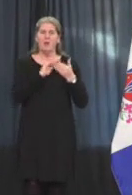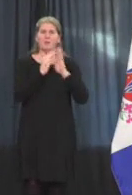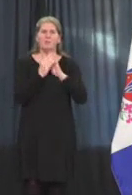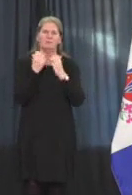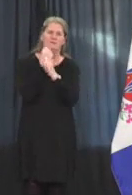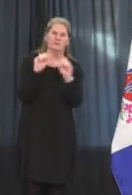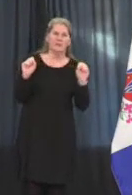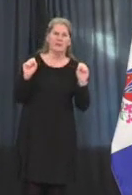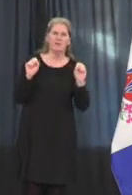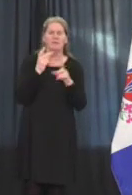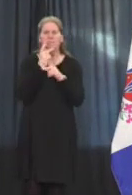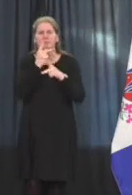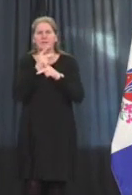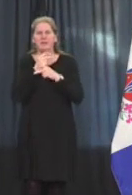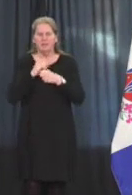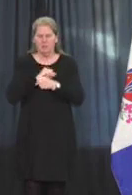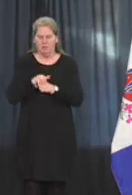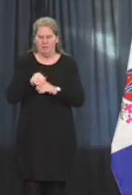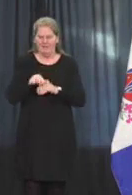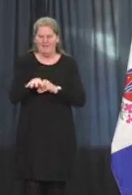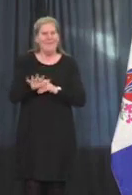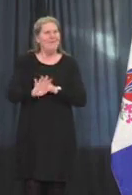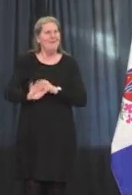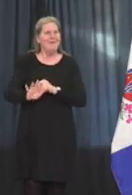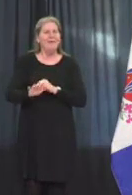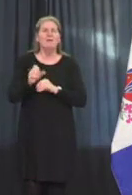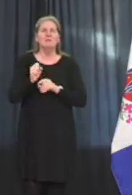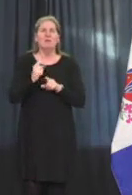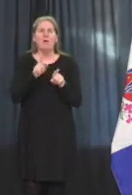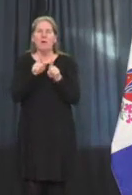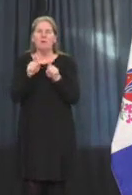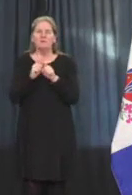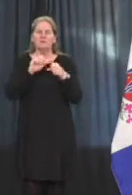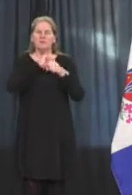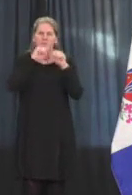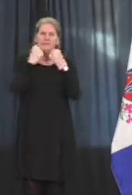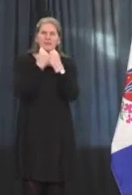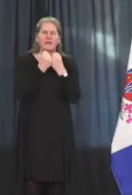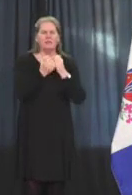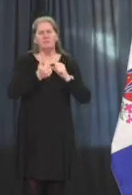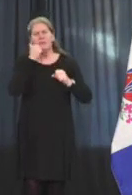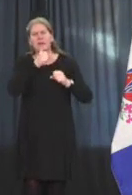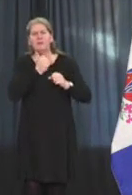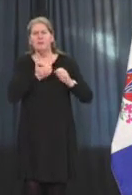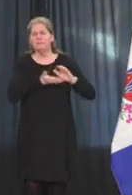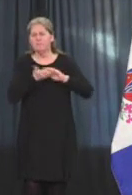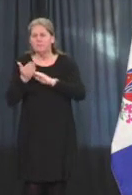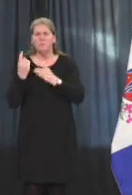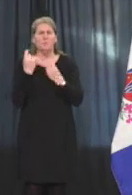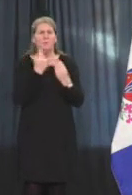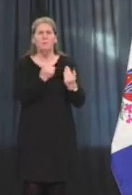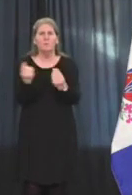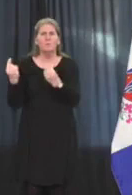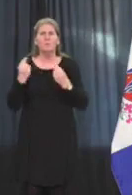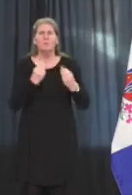PROTECT FROM COVID-19 WHILE ALSO KEEPING SOCIETY RUNNING. THE PROTECTION OF OUR RURAL